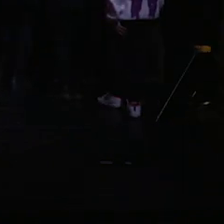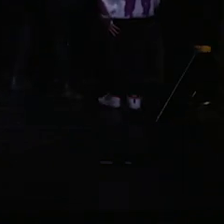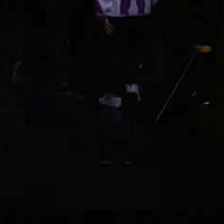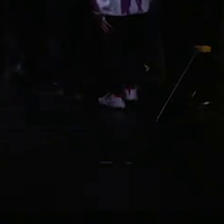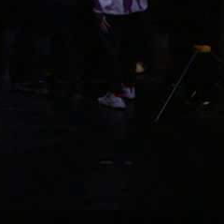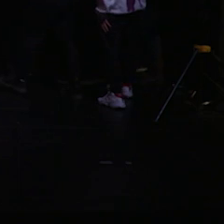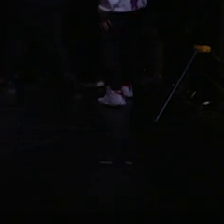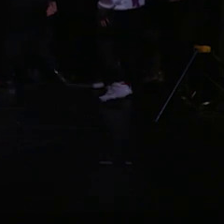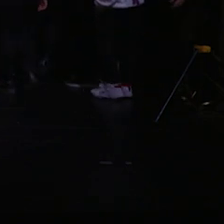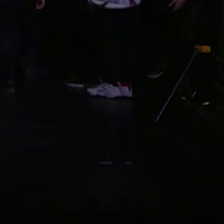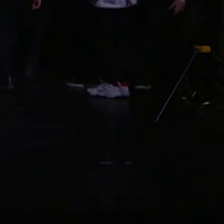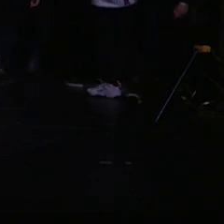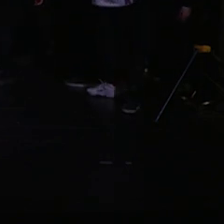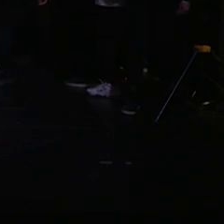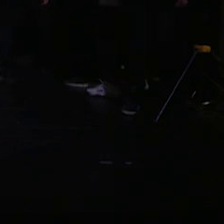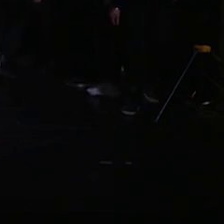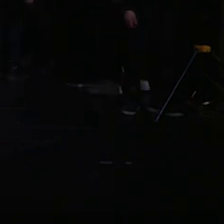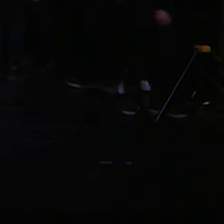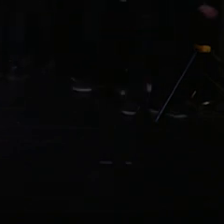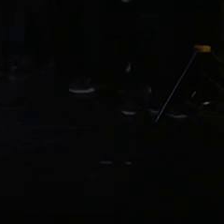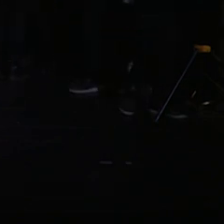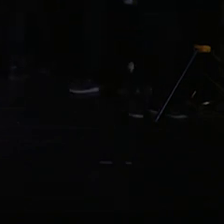“8 Groups”